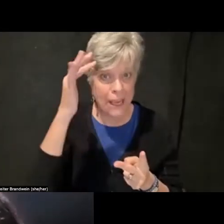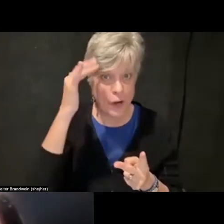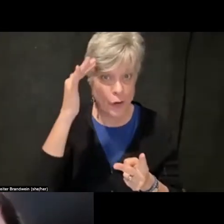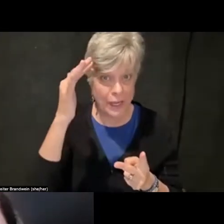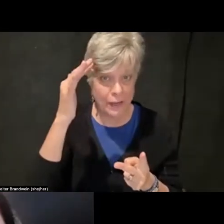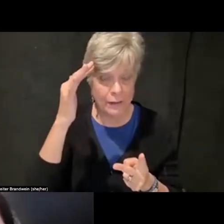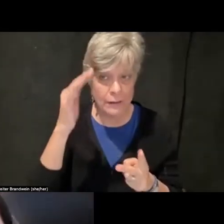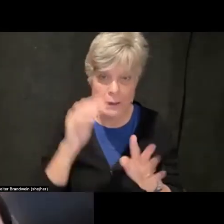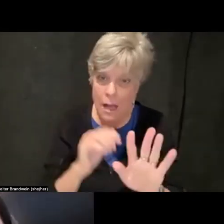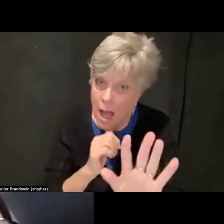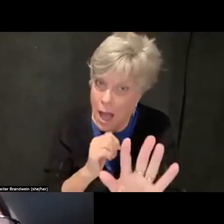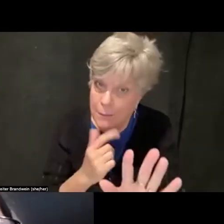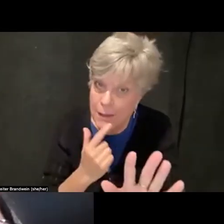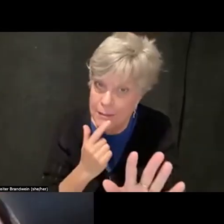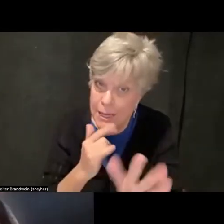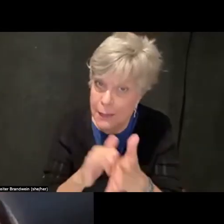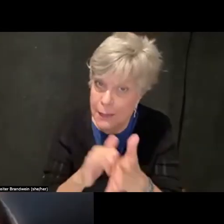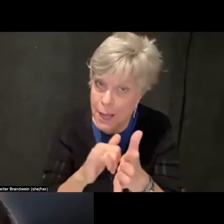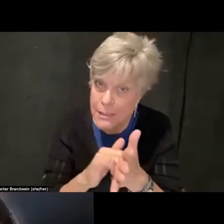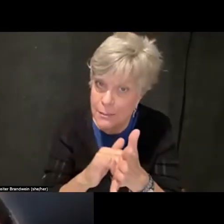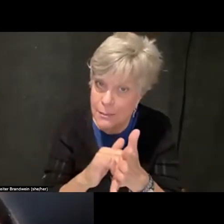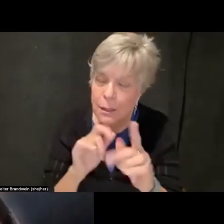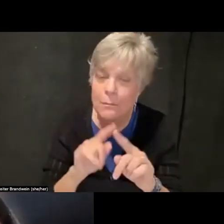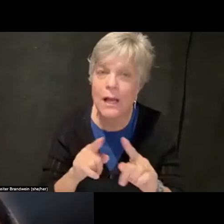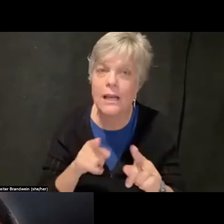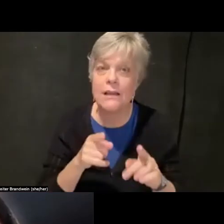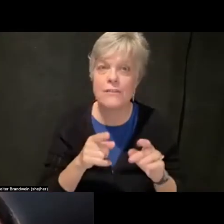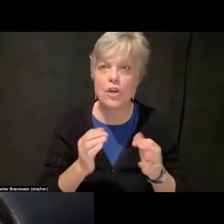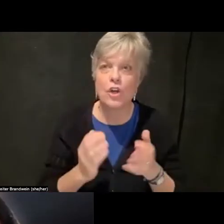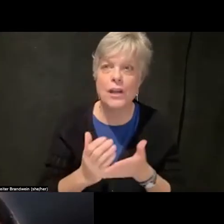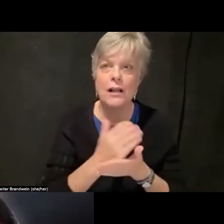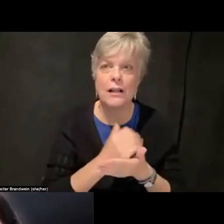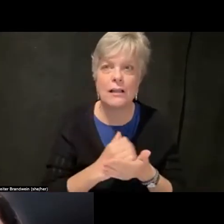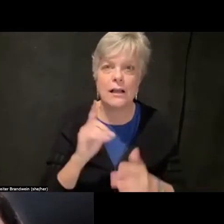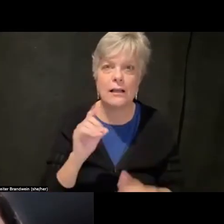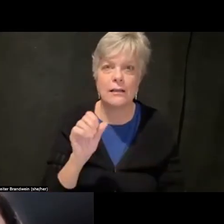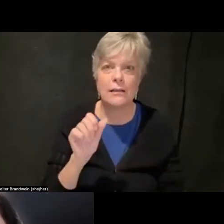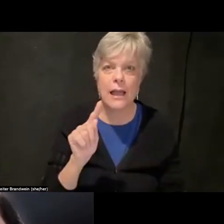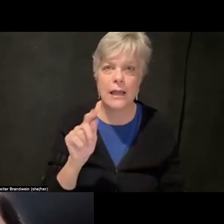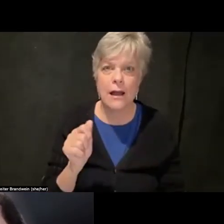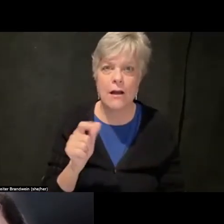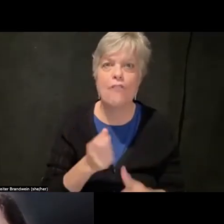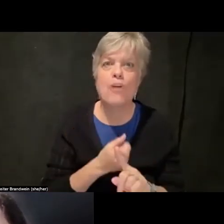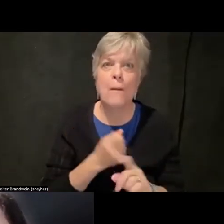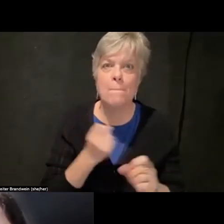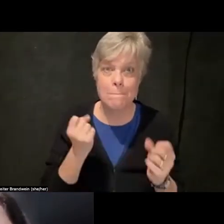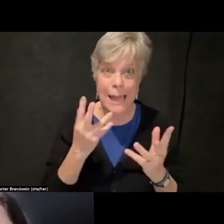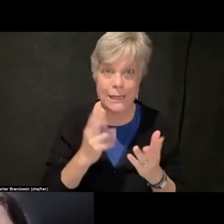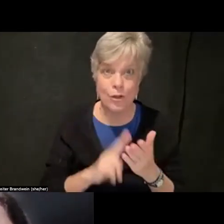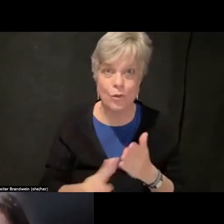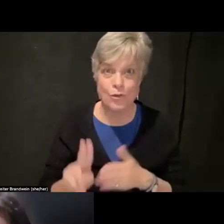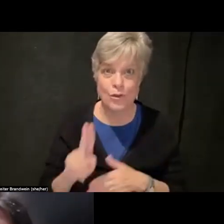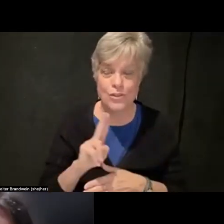and I'm not saying it's impossible, but if you're gonna collect data from multiple institutions, then that means you need multiple IRB approvals.